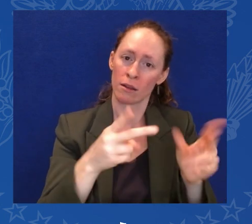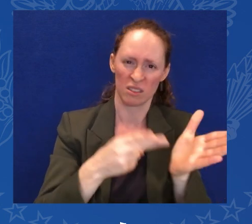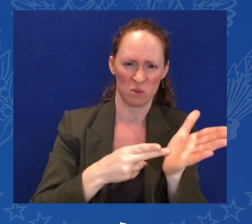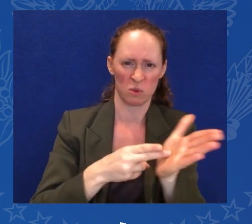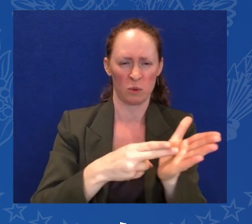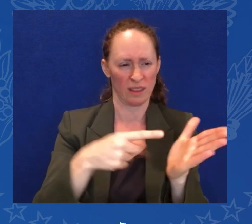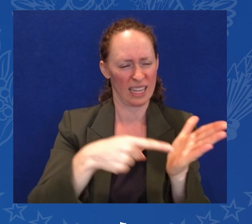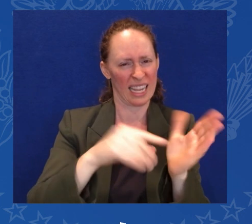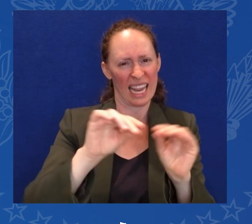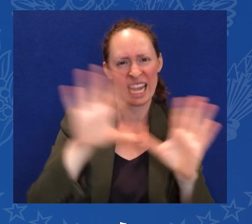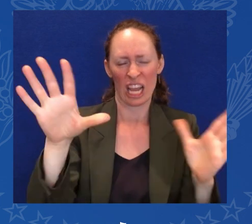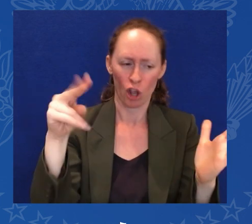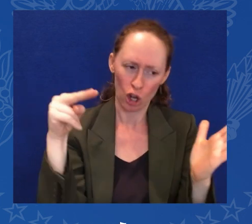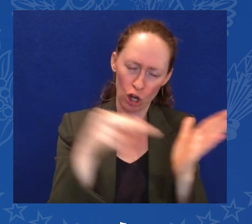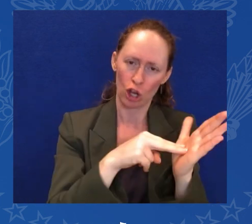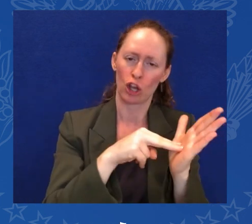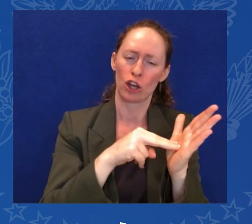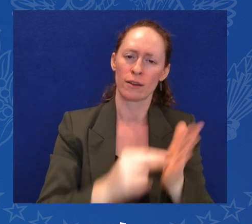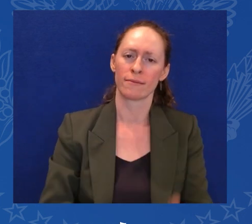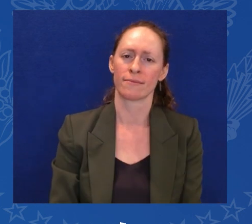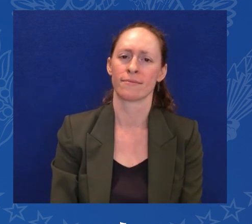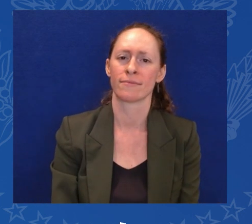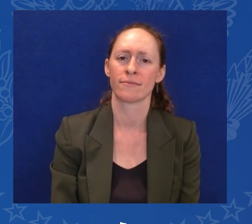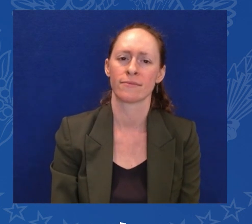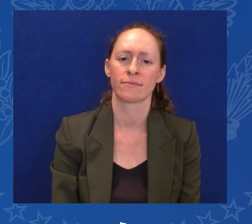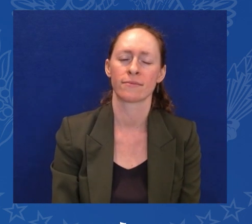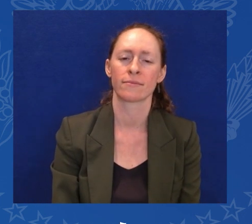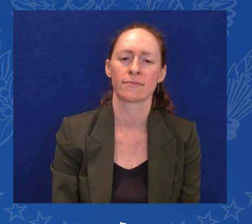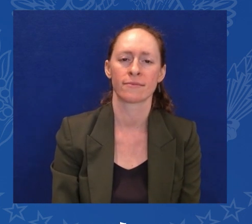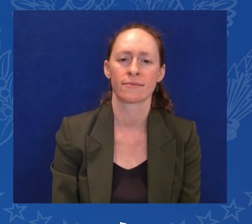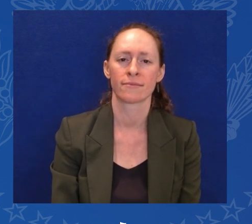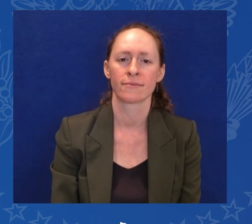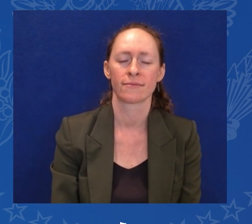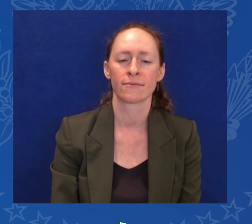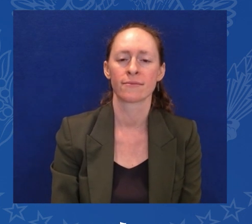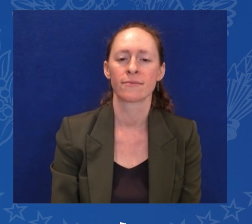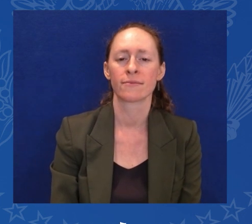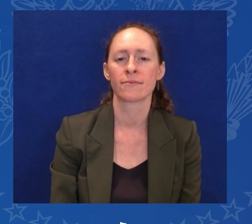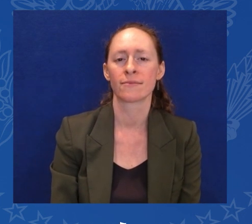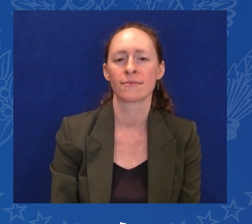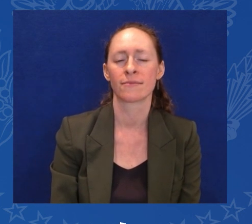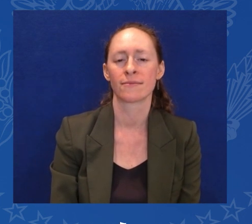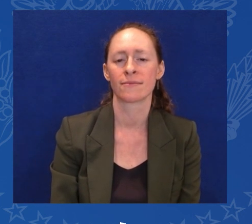while darkness and denialism can hide much, they erase nothing.